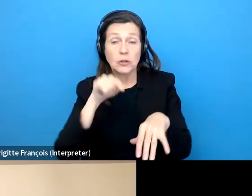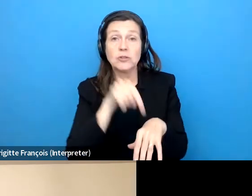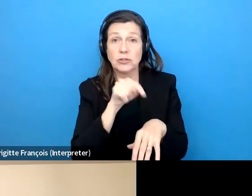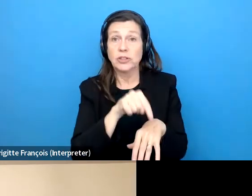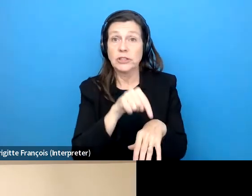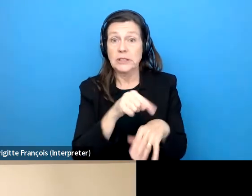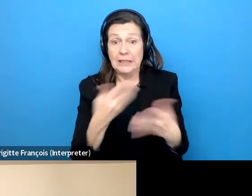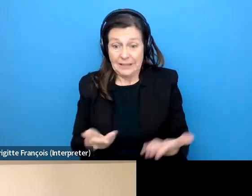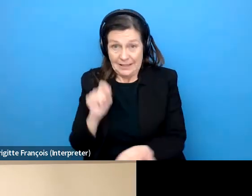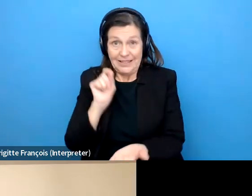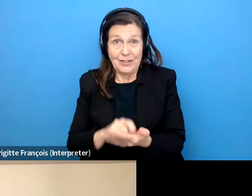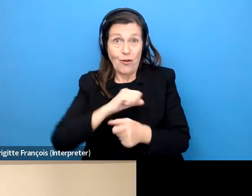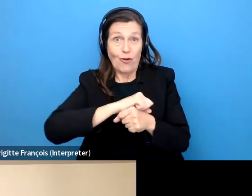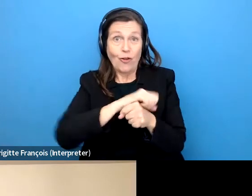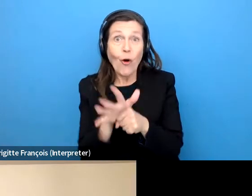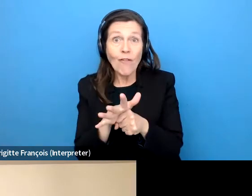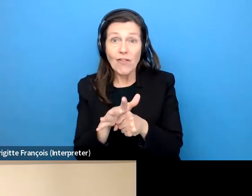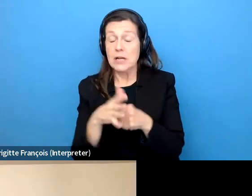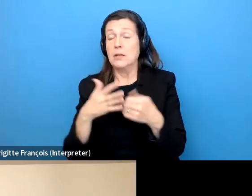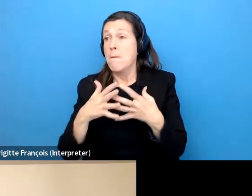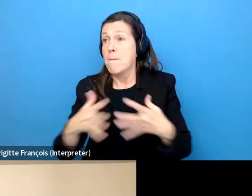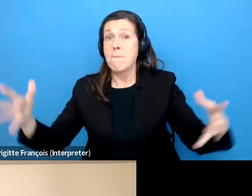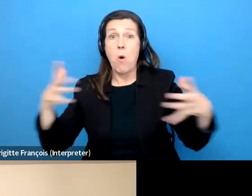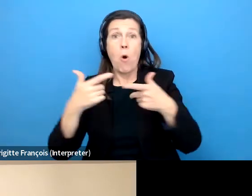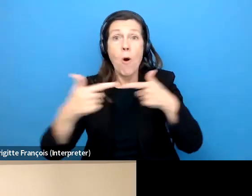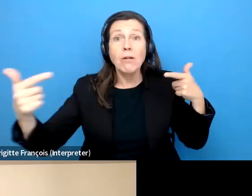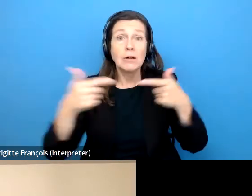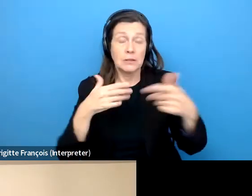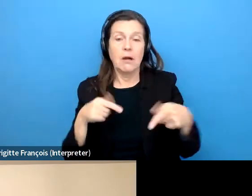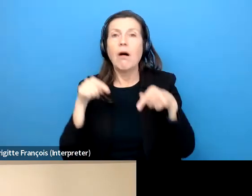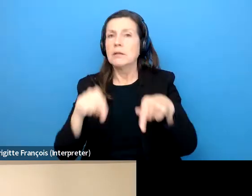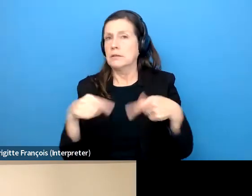like COVID-19, also encourage trafficking and exploitation,